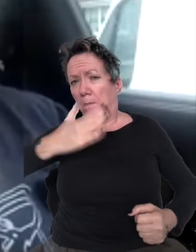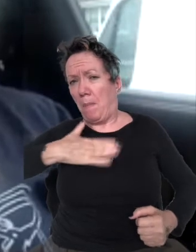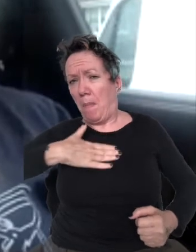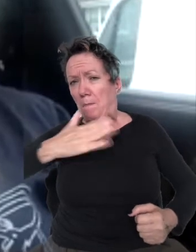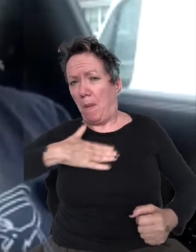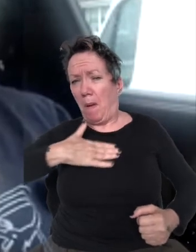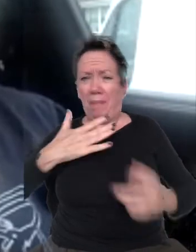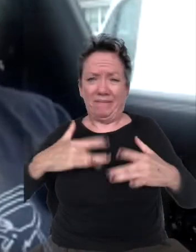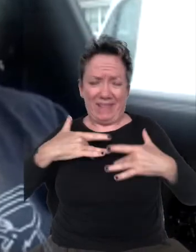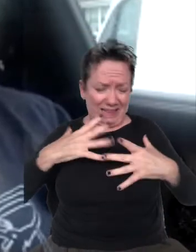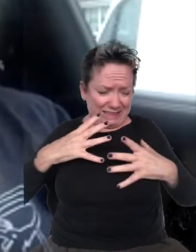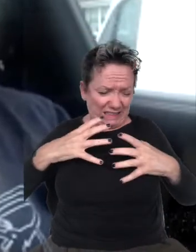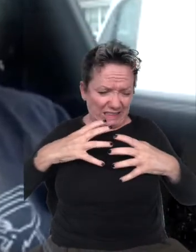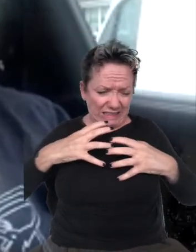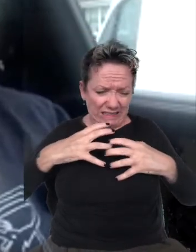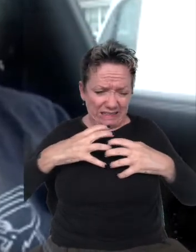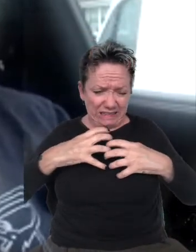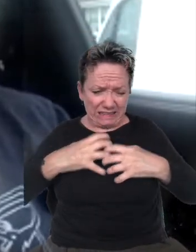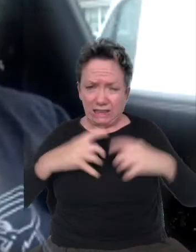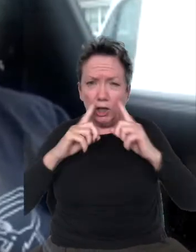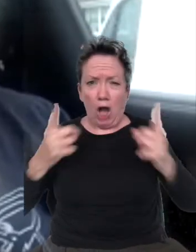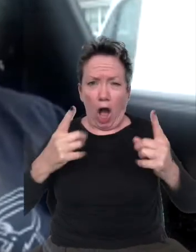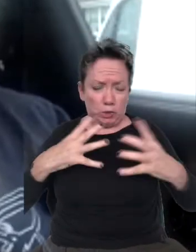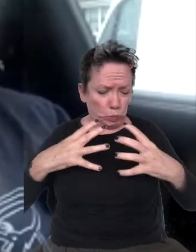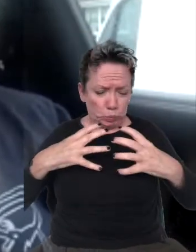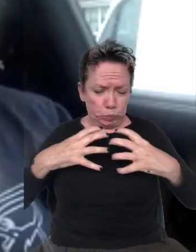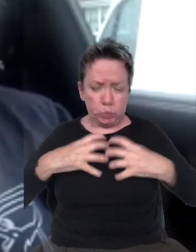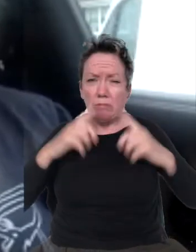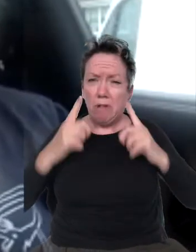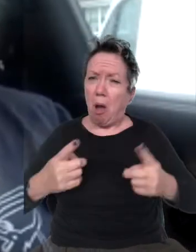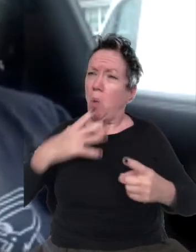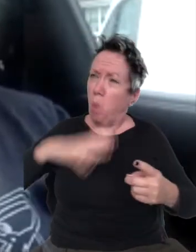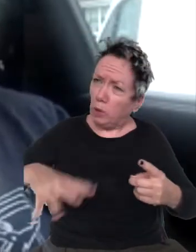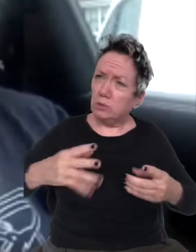my extremities yet too large to be contained by my chest stomach throat.